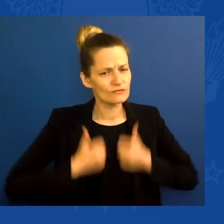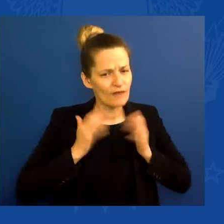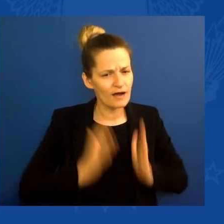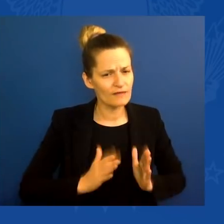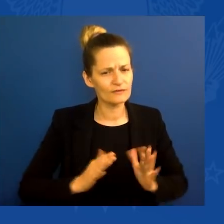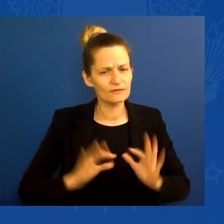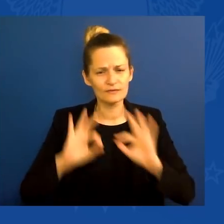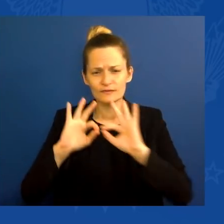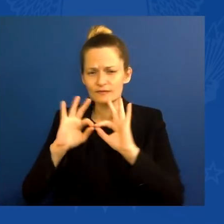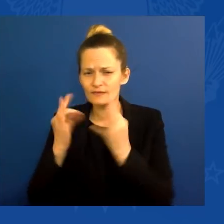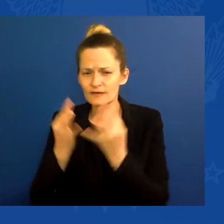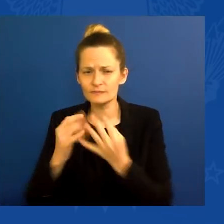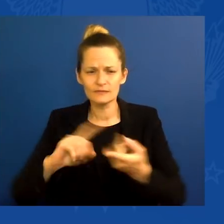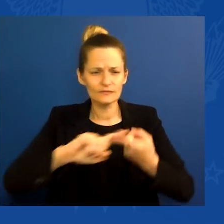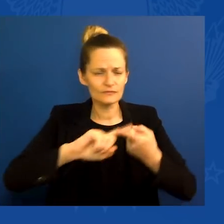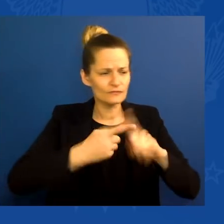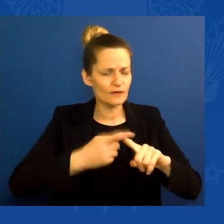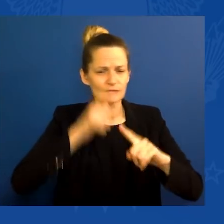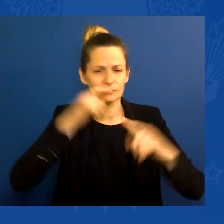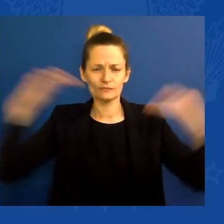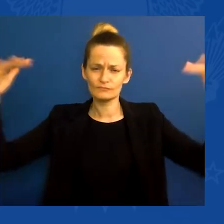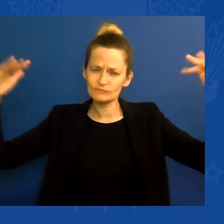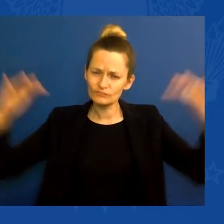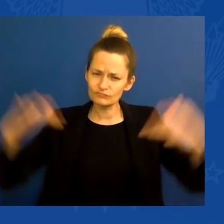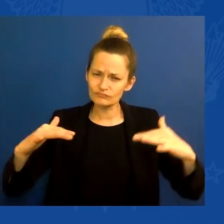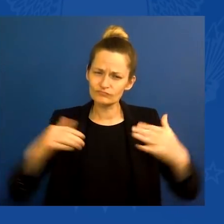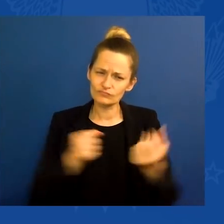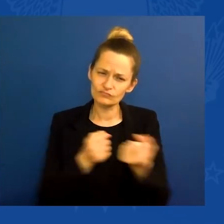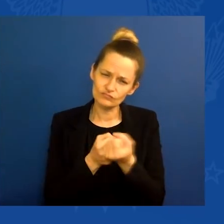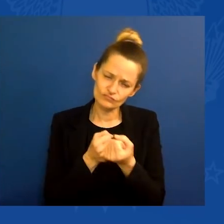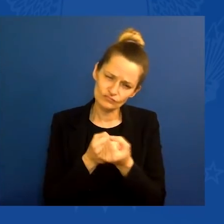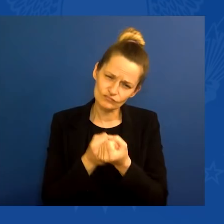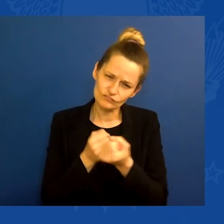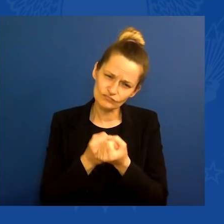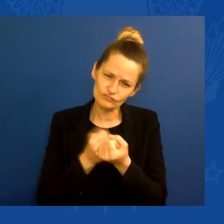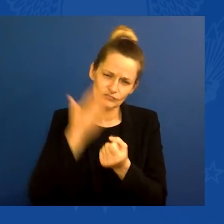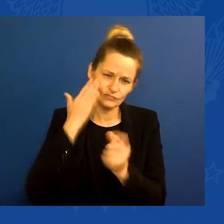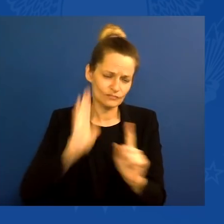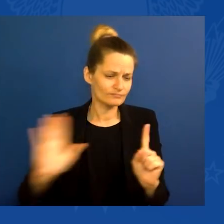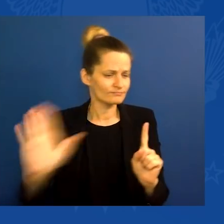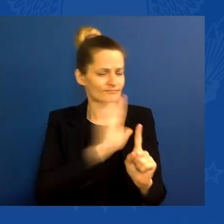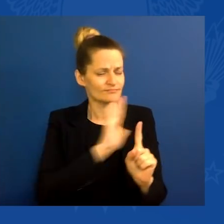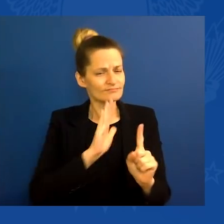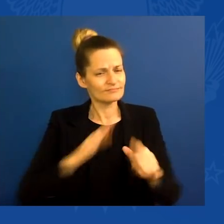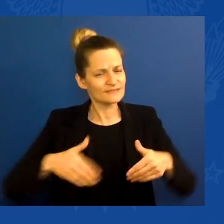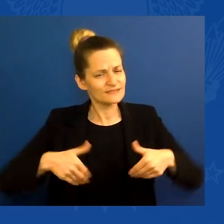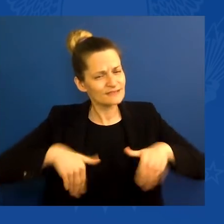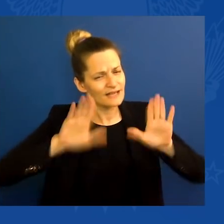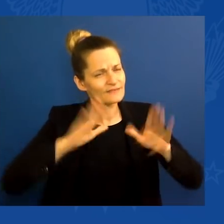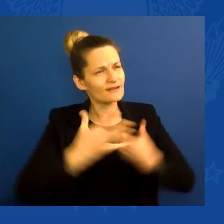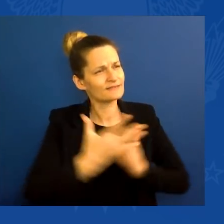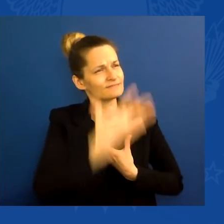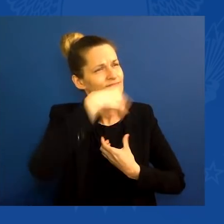will live on in the lives of all of us. President Biden has been with us here at this service